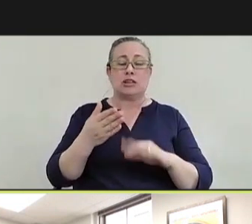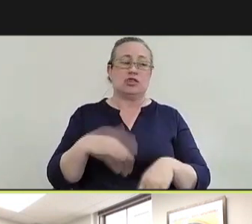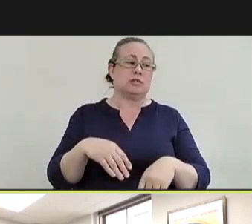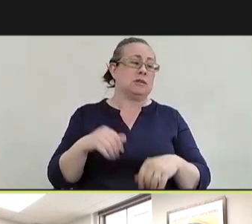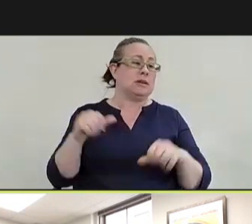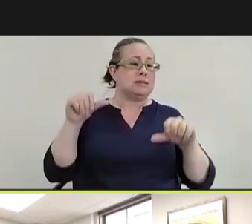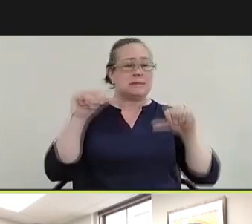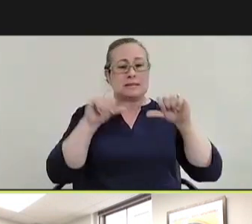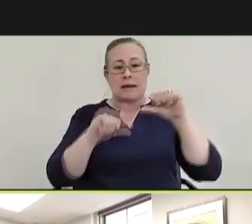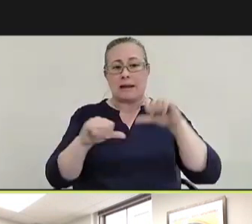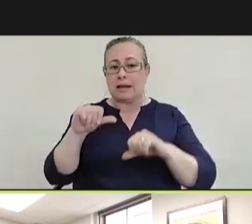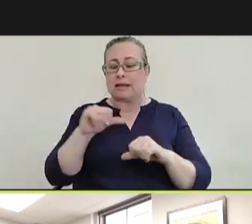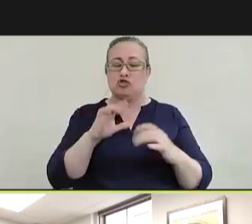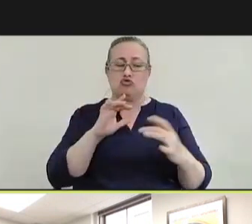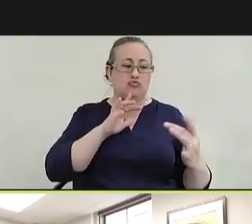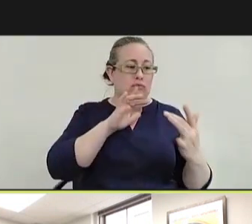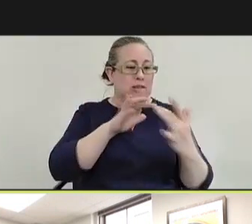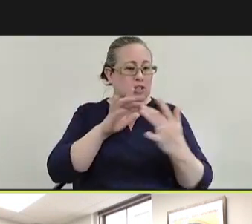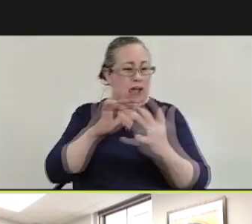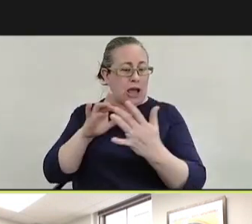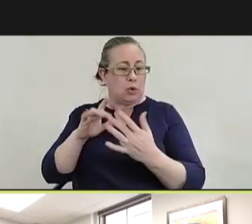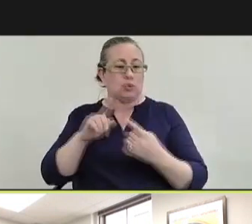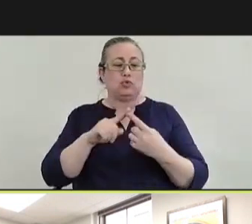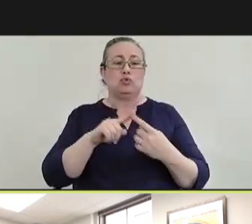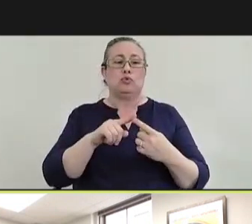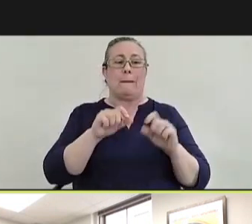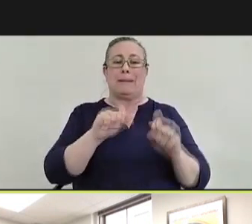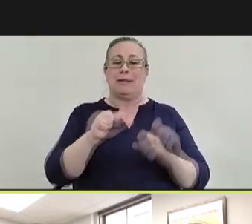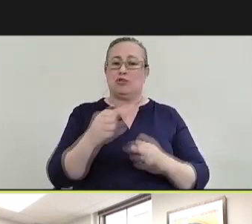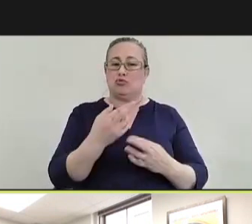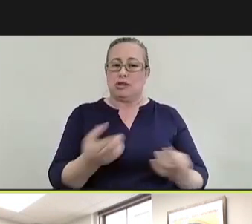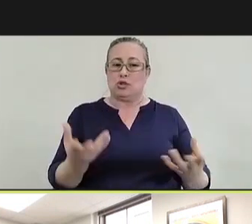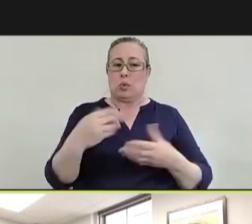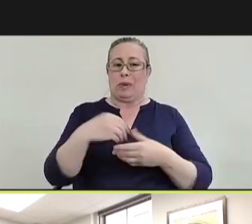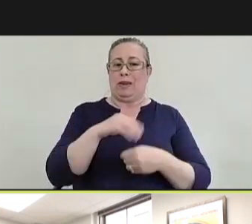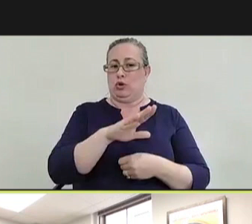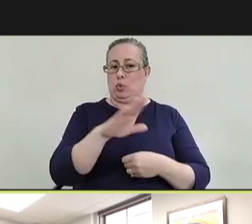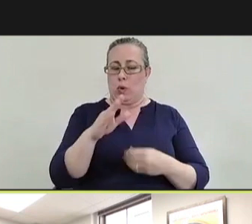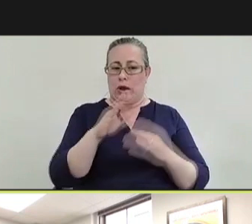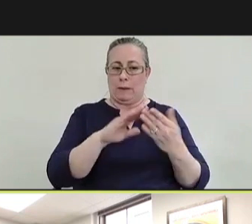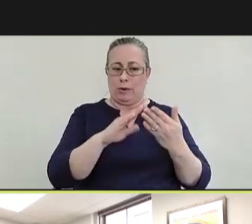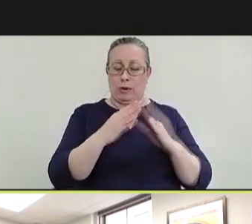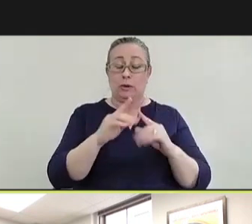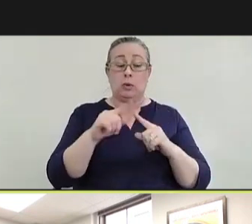as reaching out to potential resources in your community. When I show this slide, I'm always